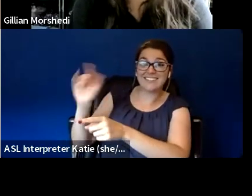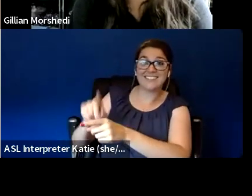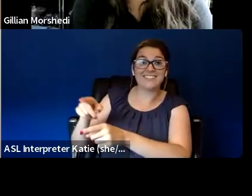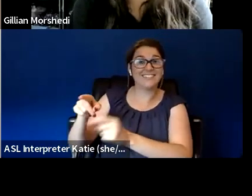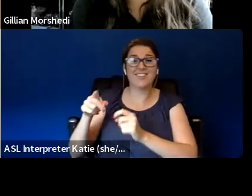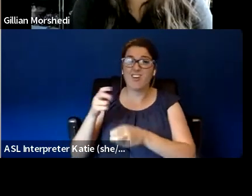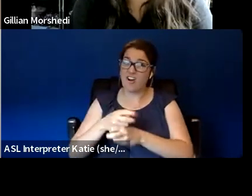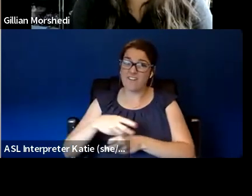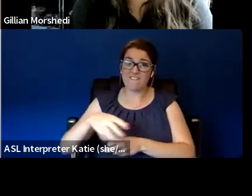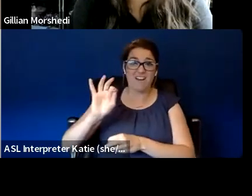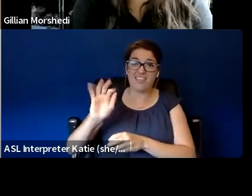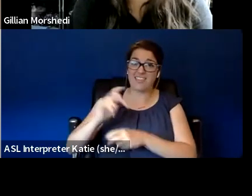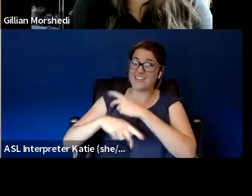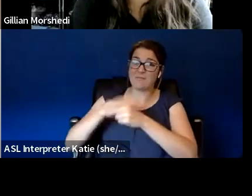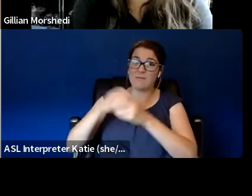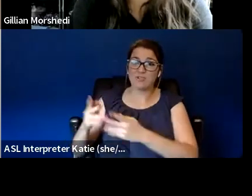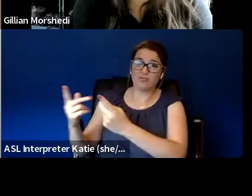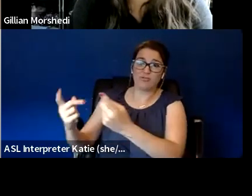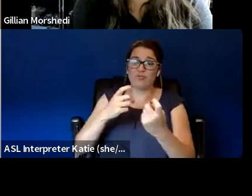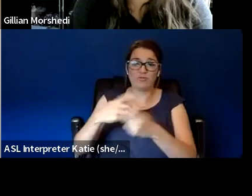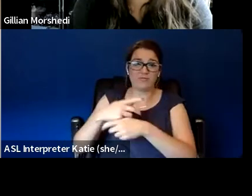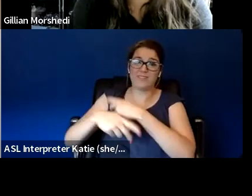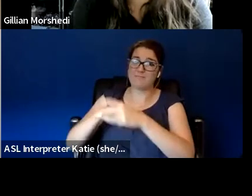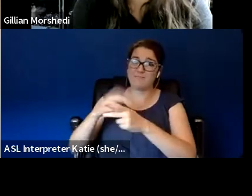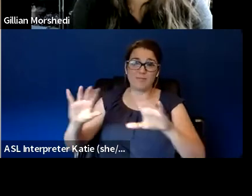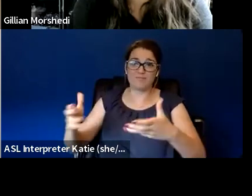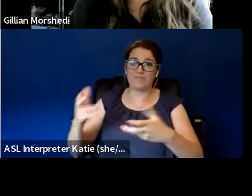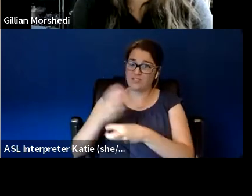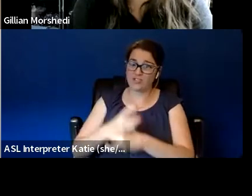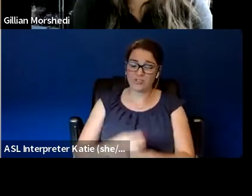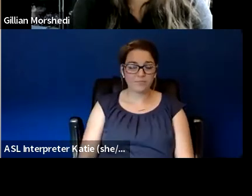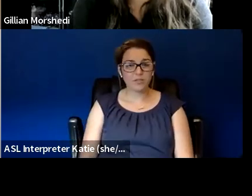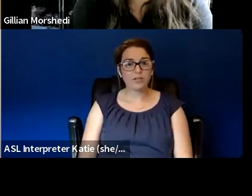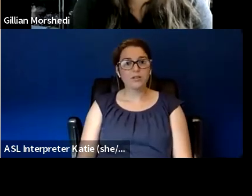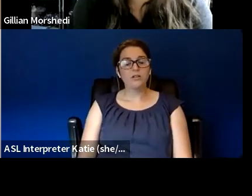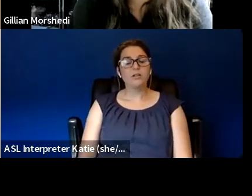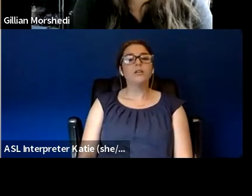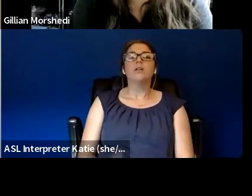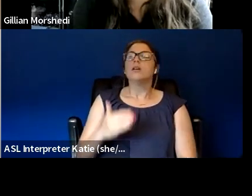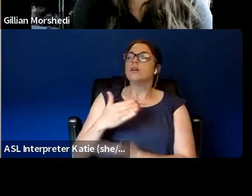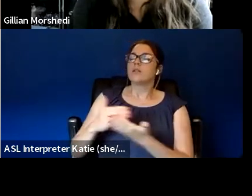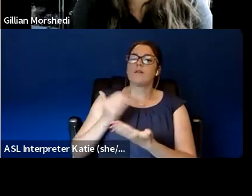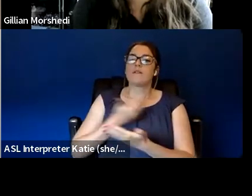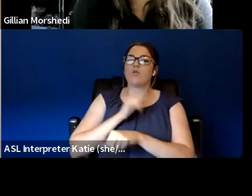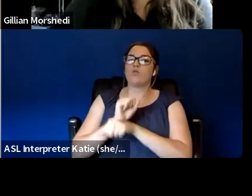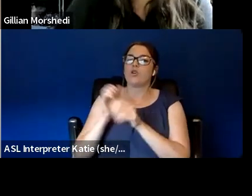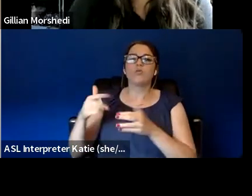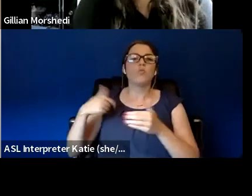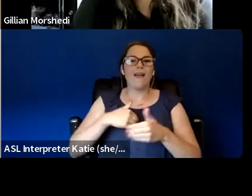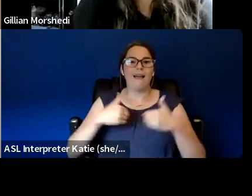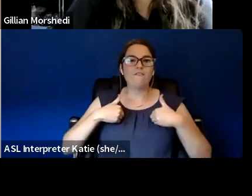And so we also have other providers who primarily work at the clinic or homeless clinic, but because of